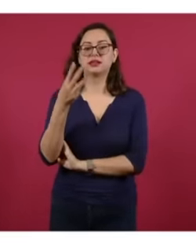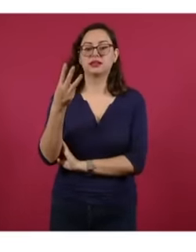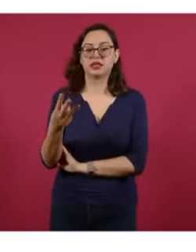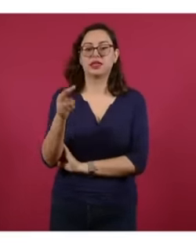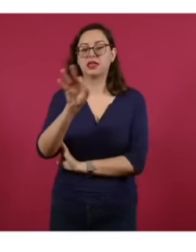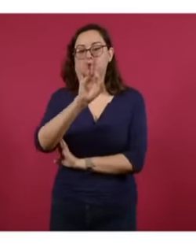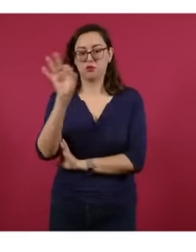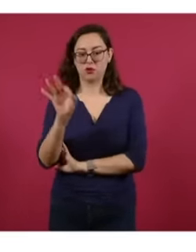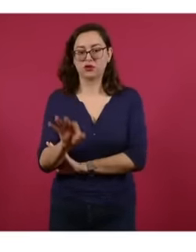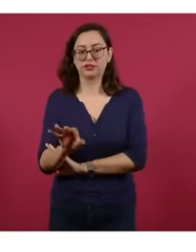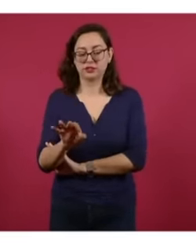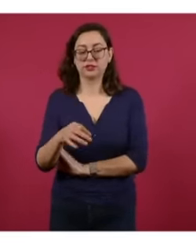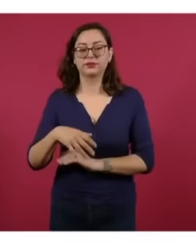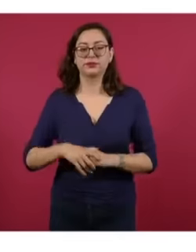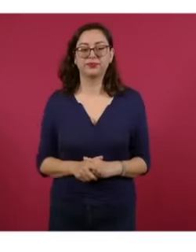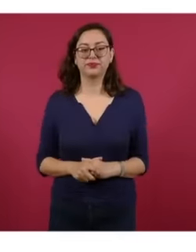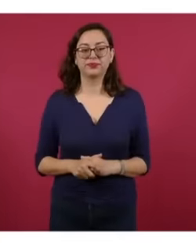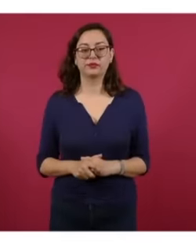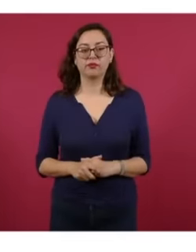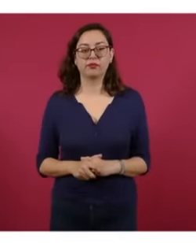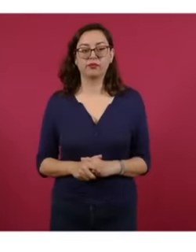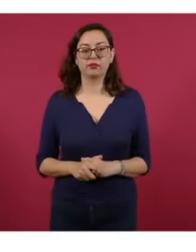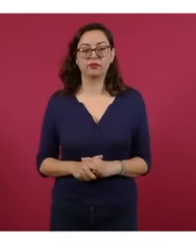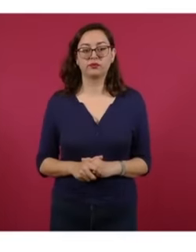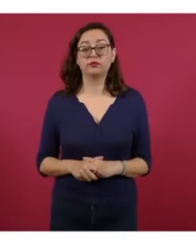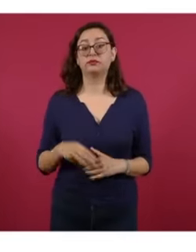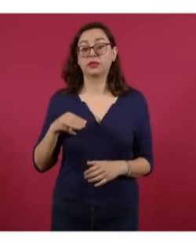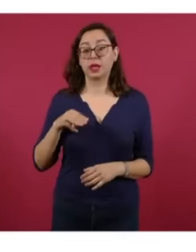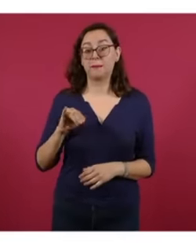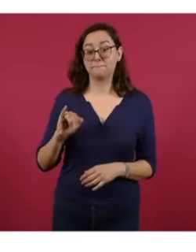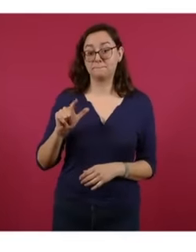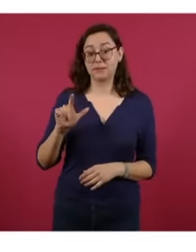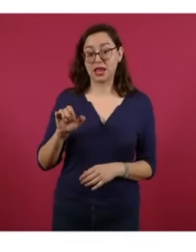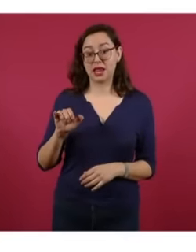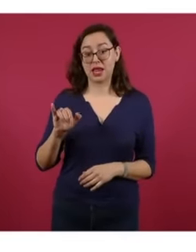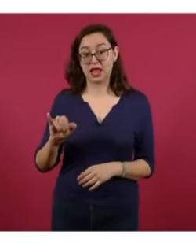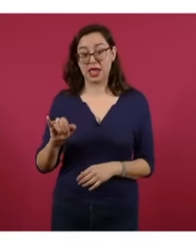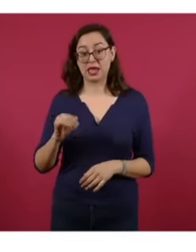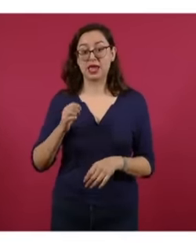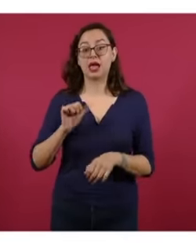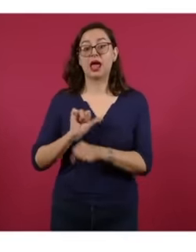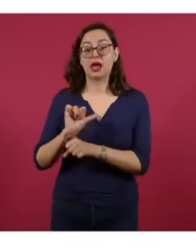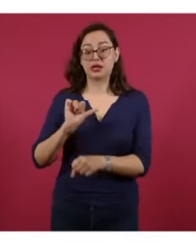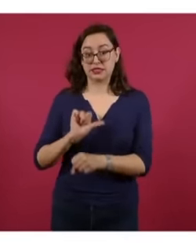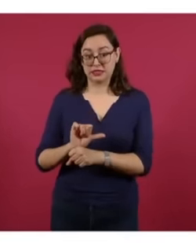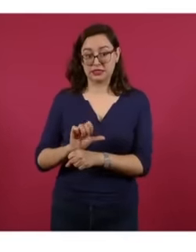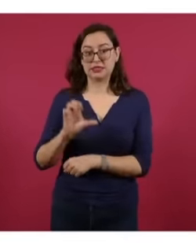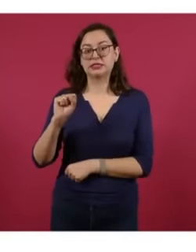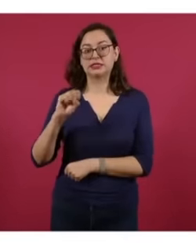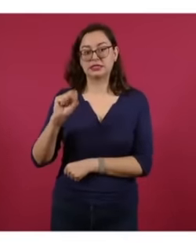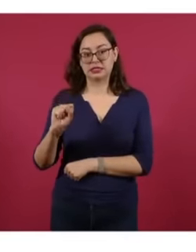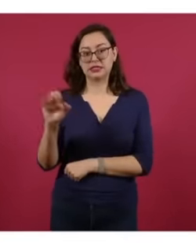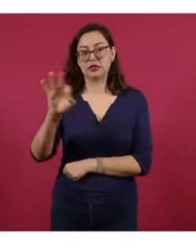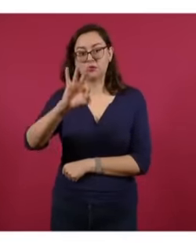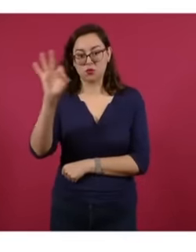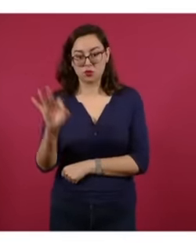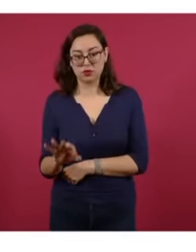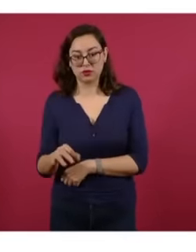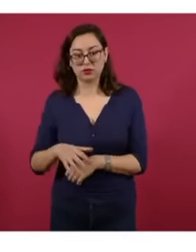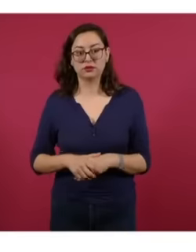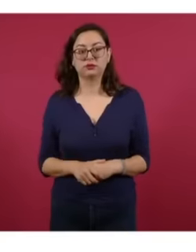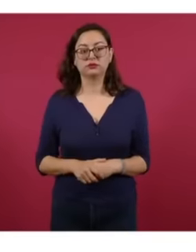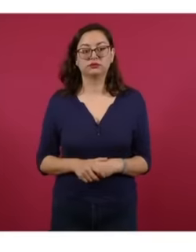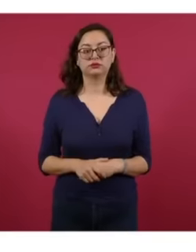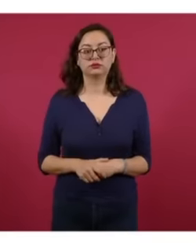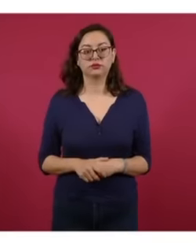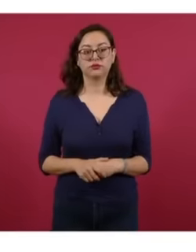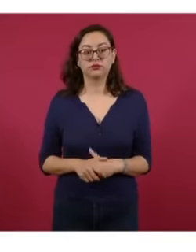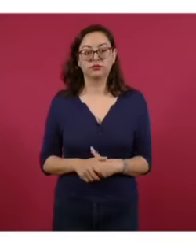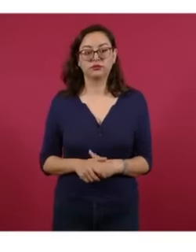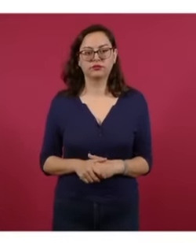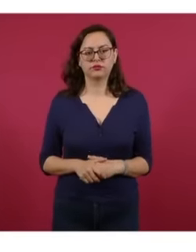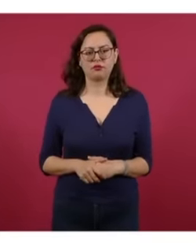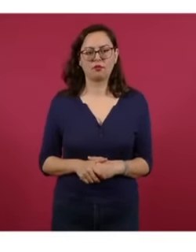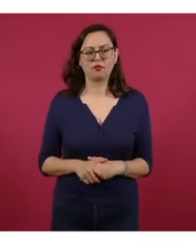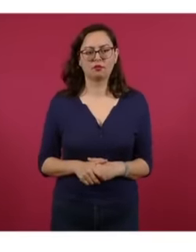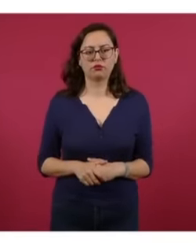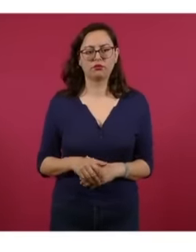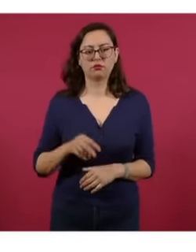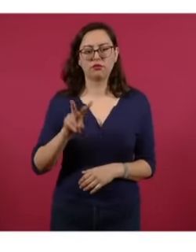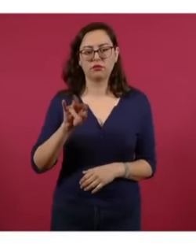than the previous measurement Javier Miley from Argentina remains at 60 for this viola amher from Switzerland